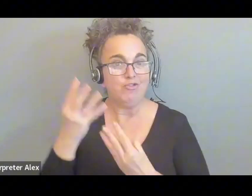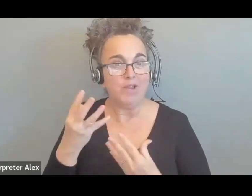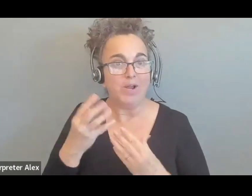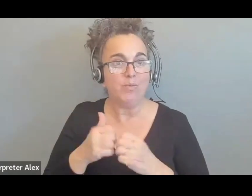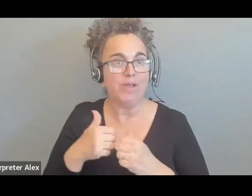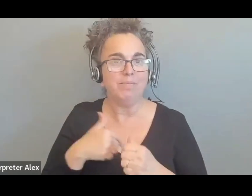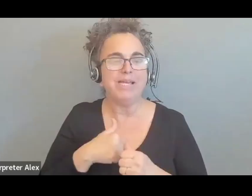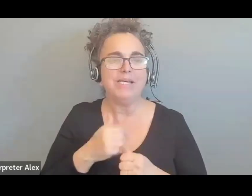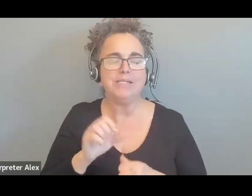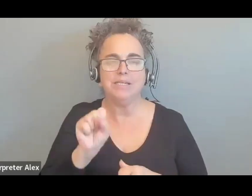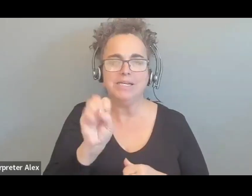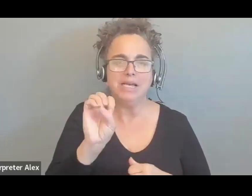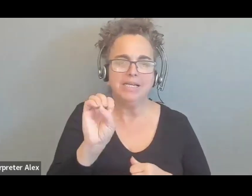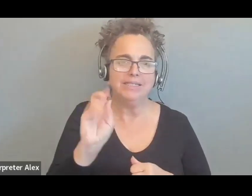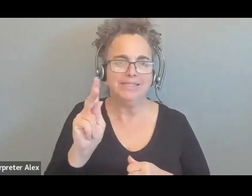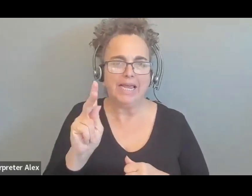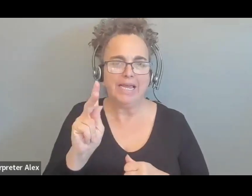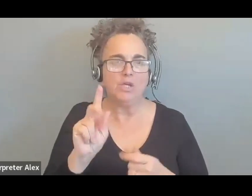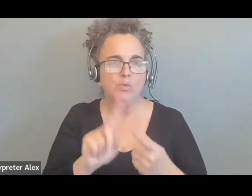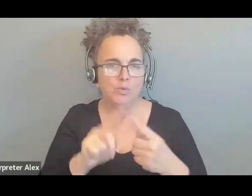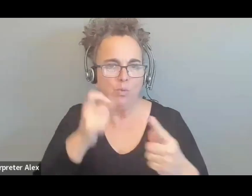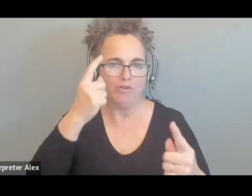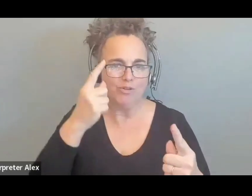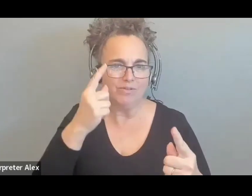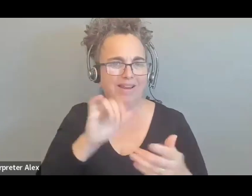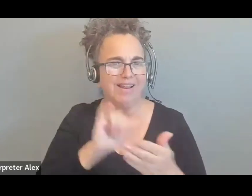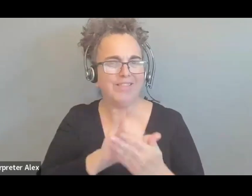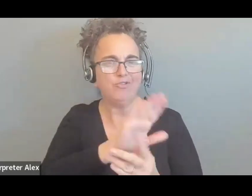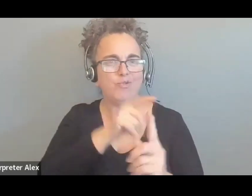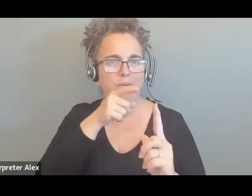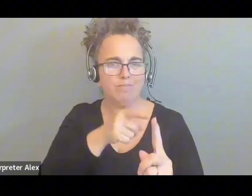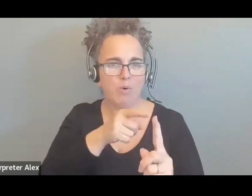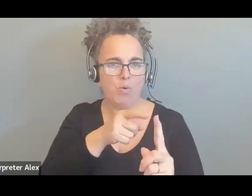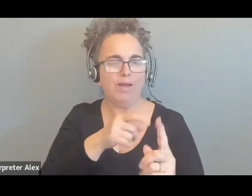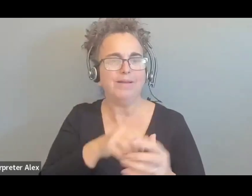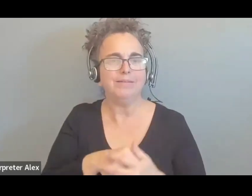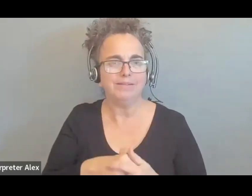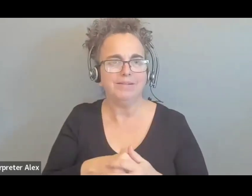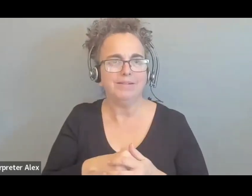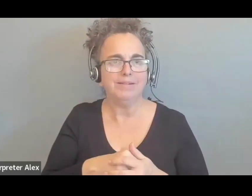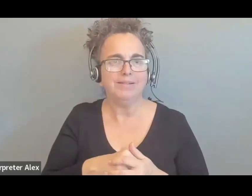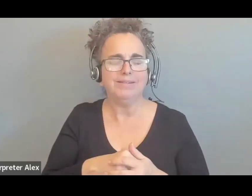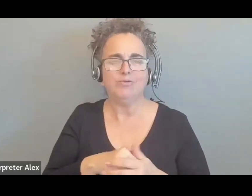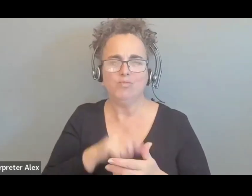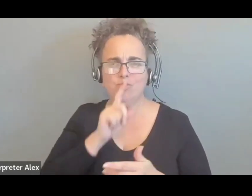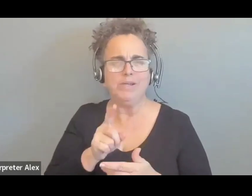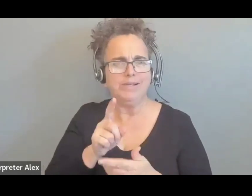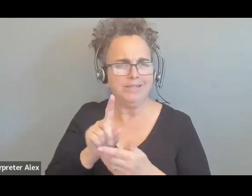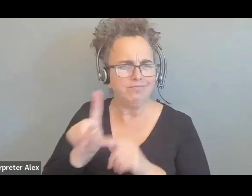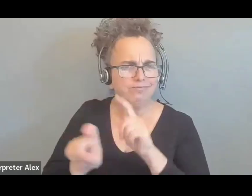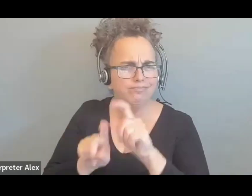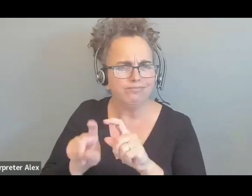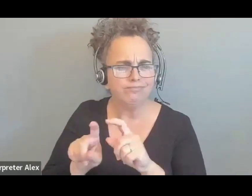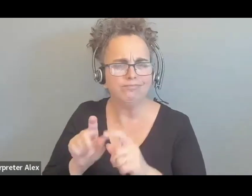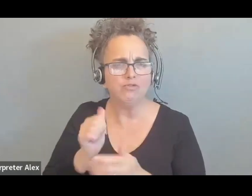to understand that's what you are talking about. It's getting your mom and others to understand the world you are in.